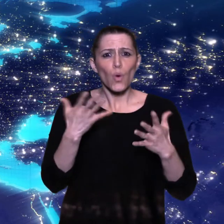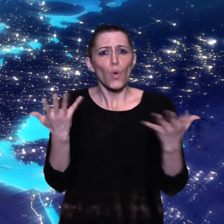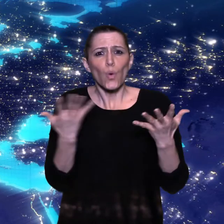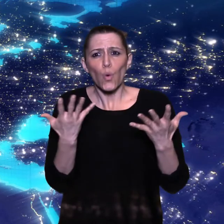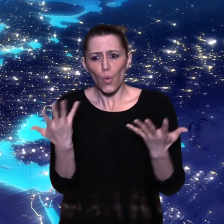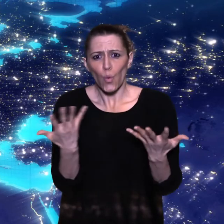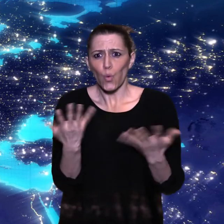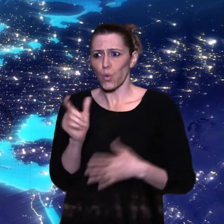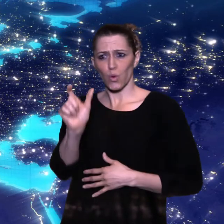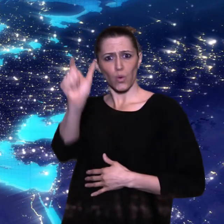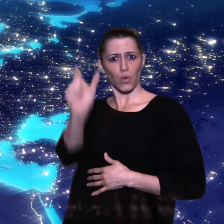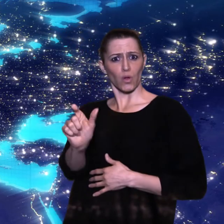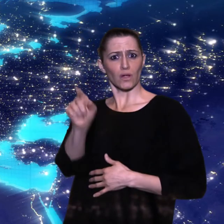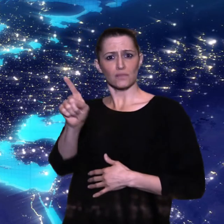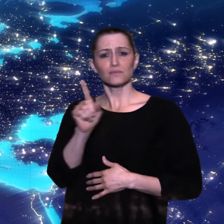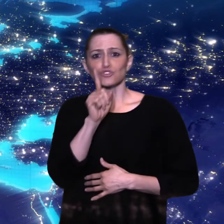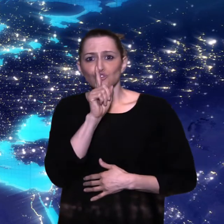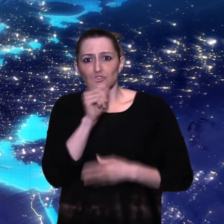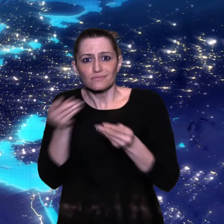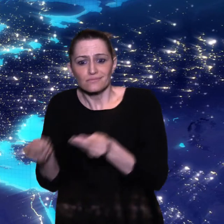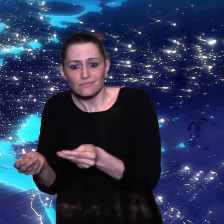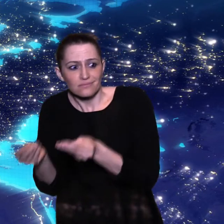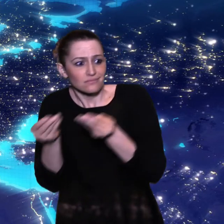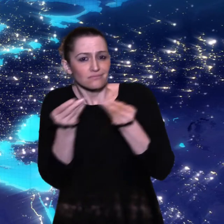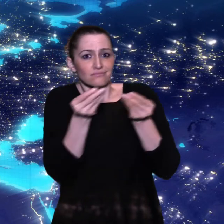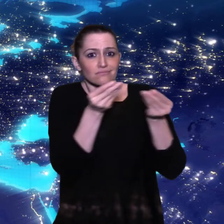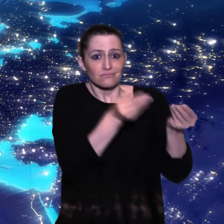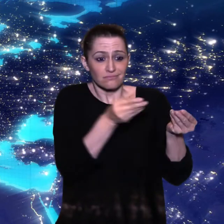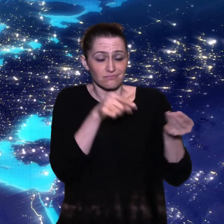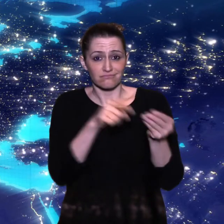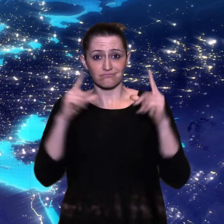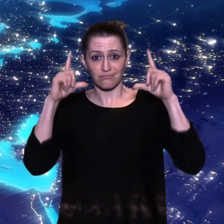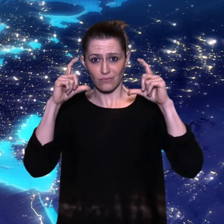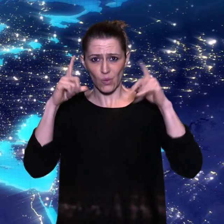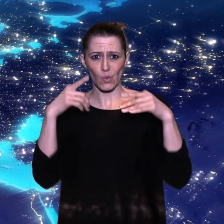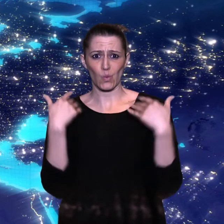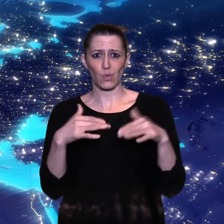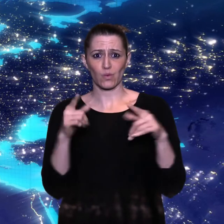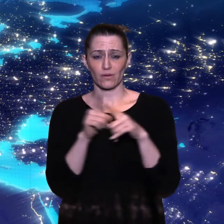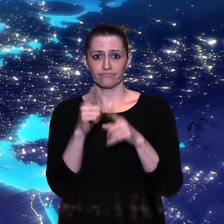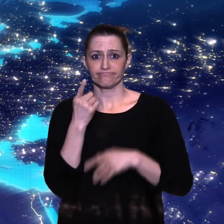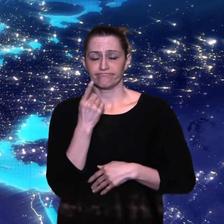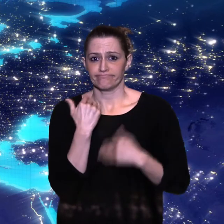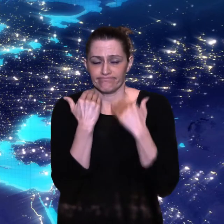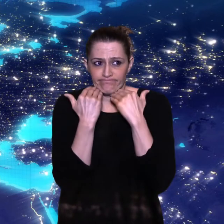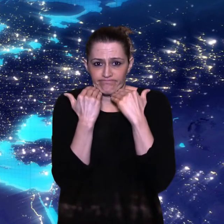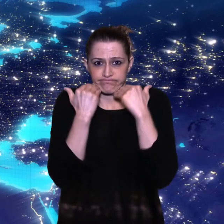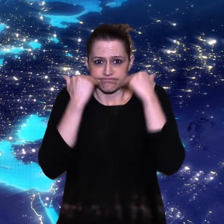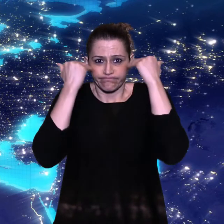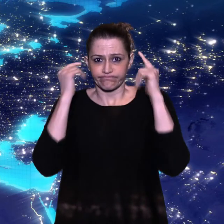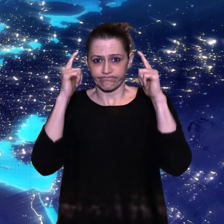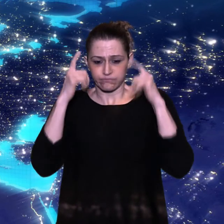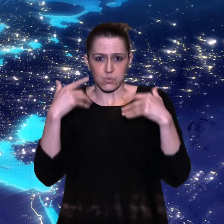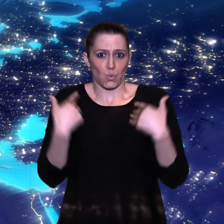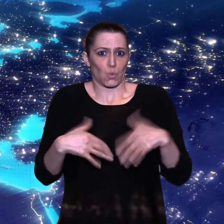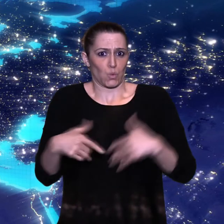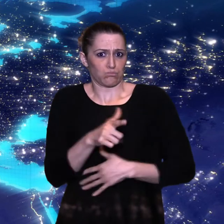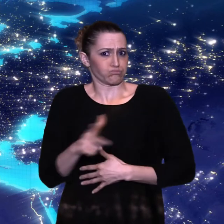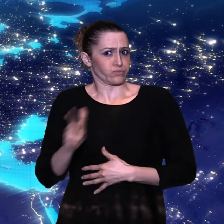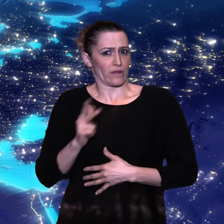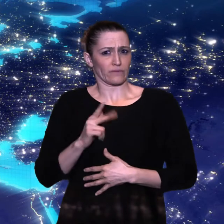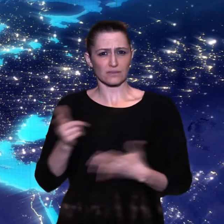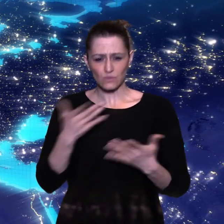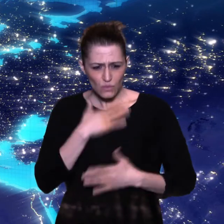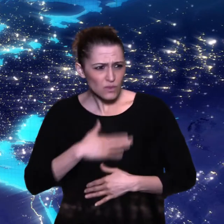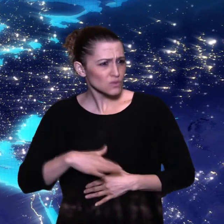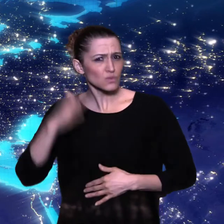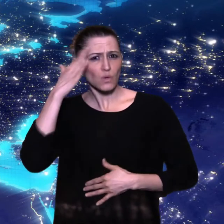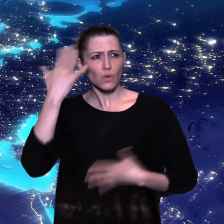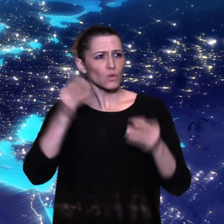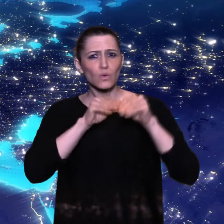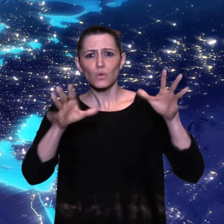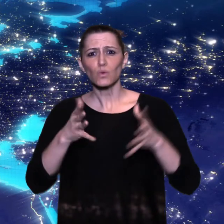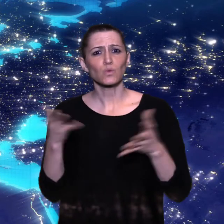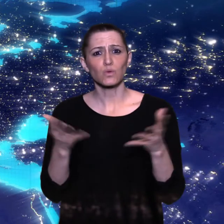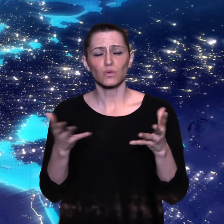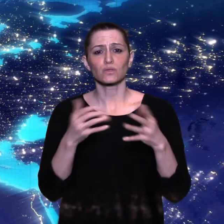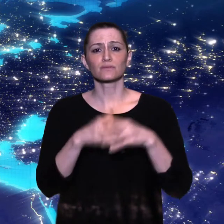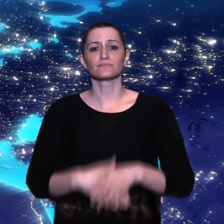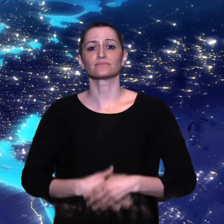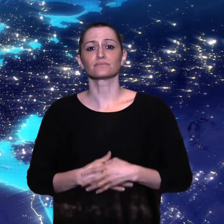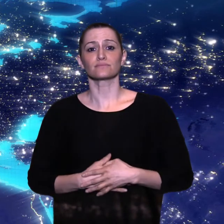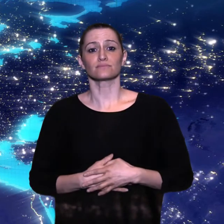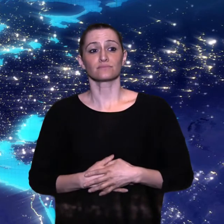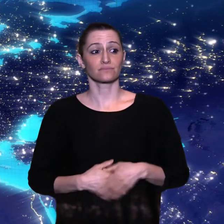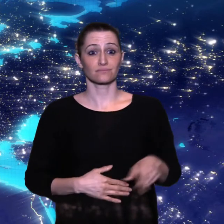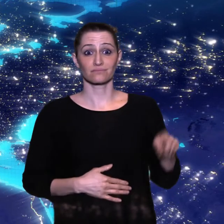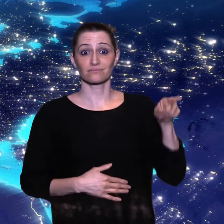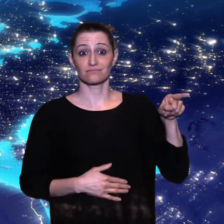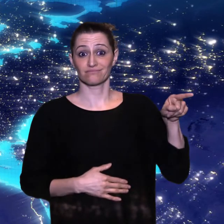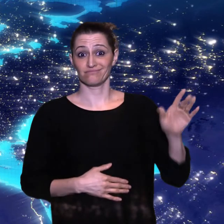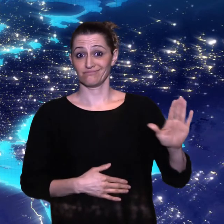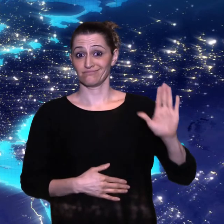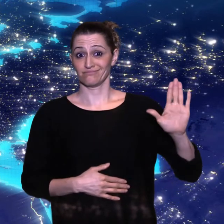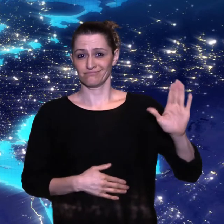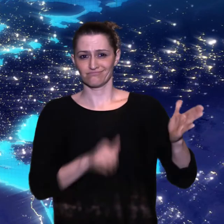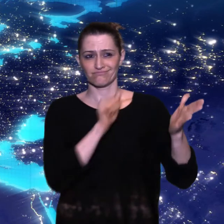who released the embarrassing photos. The Enquirer’s lawyer